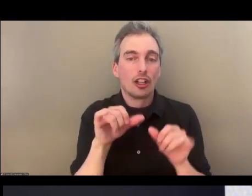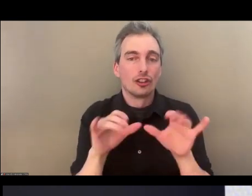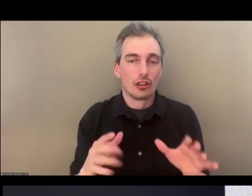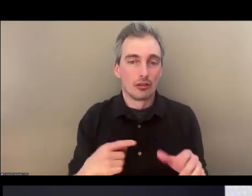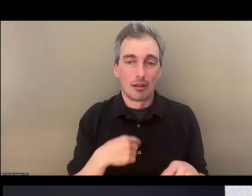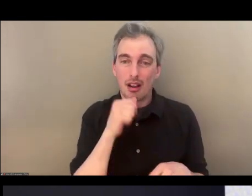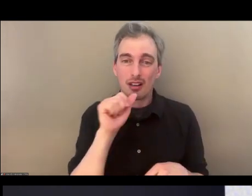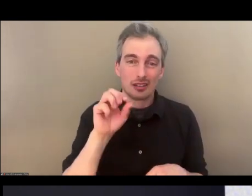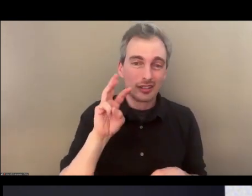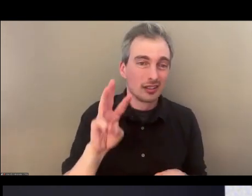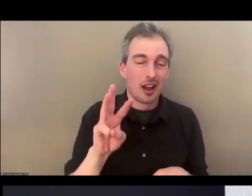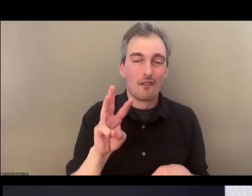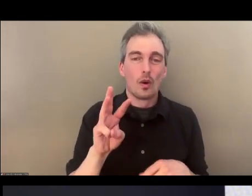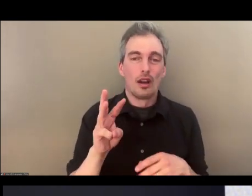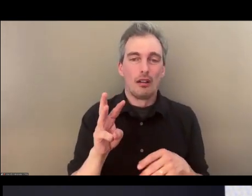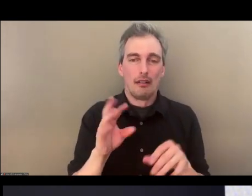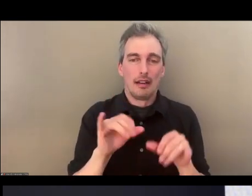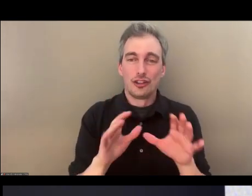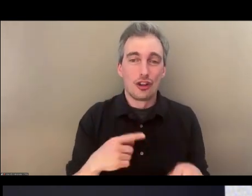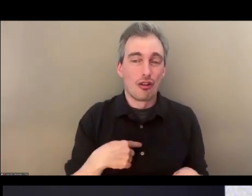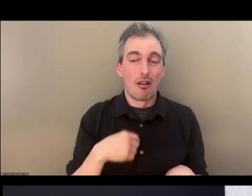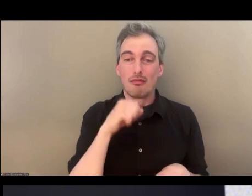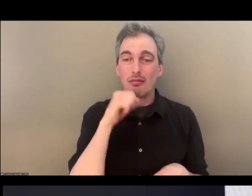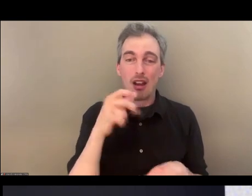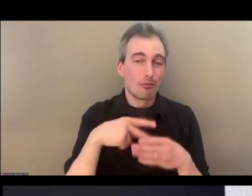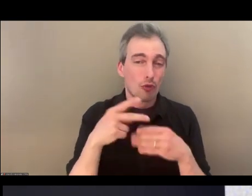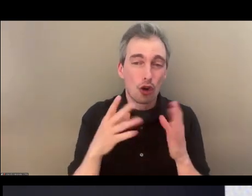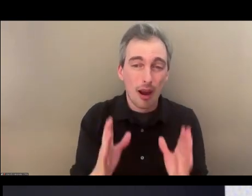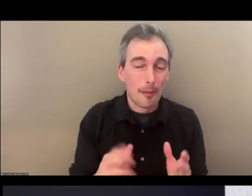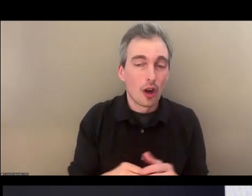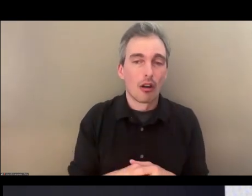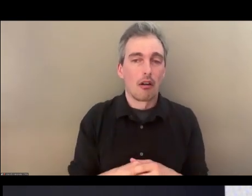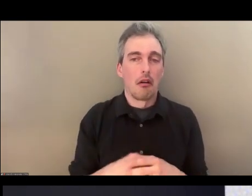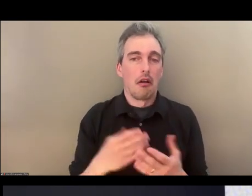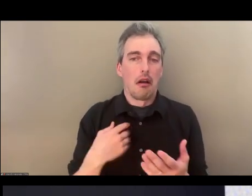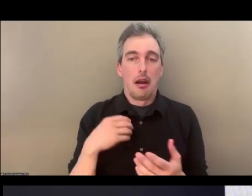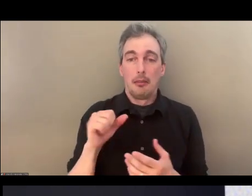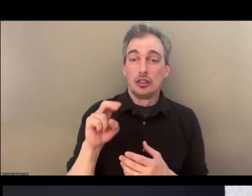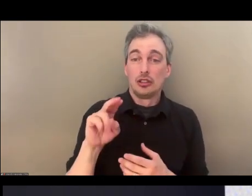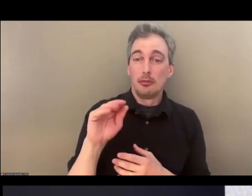I am a very good tester. I'm a great user of assistive technologies. A great auditor.